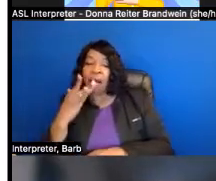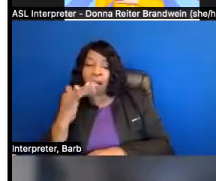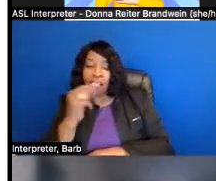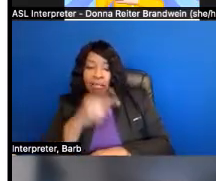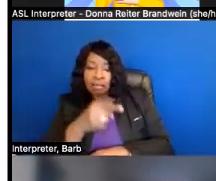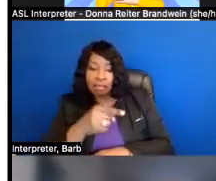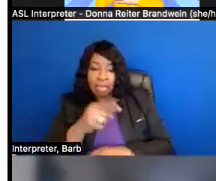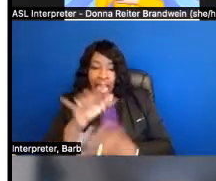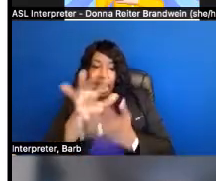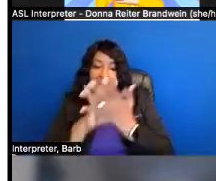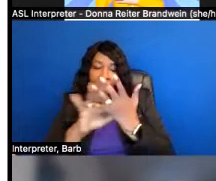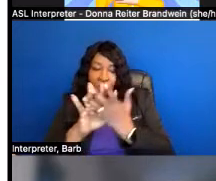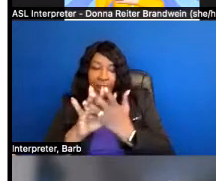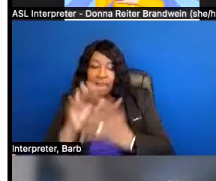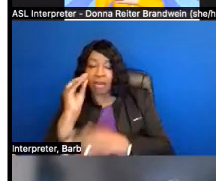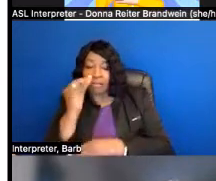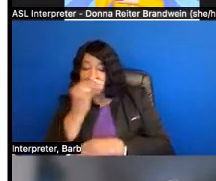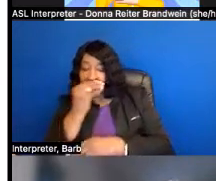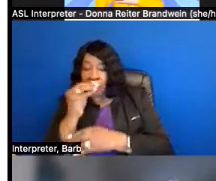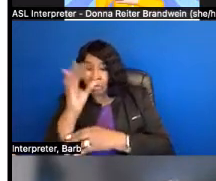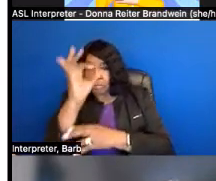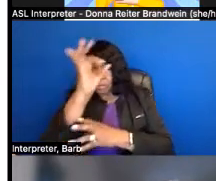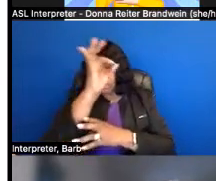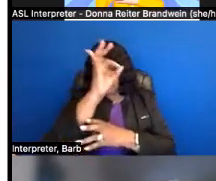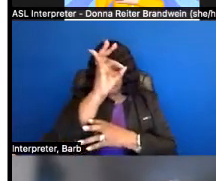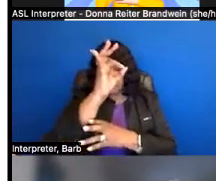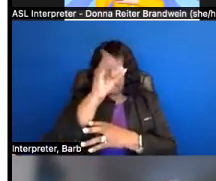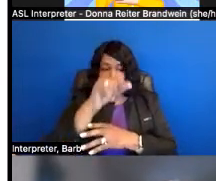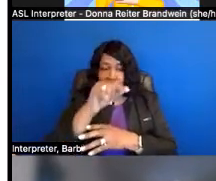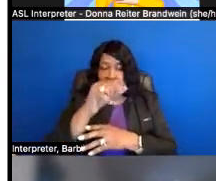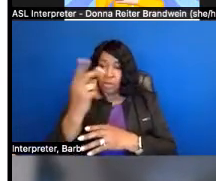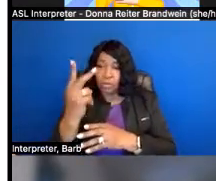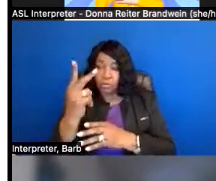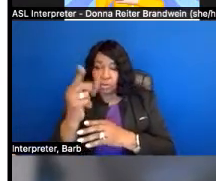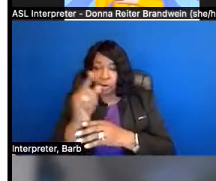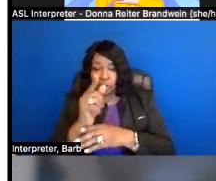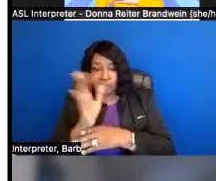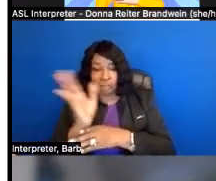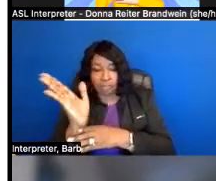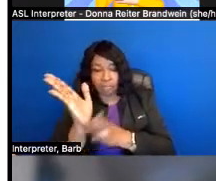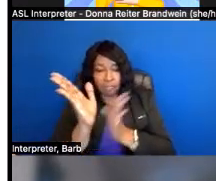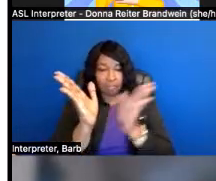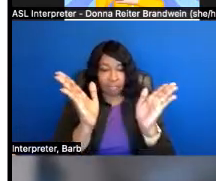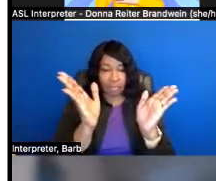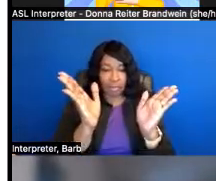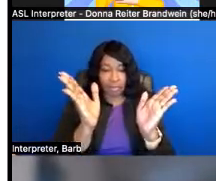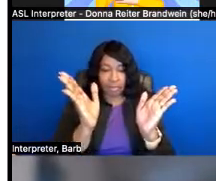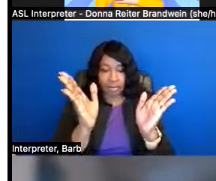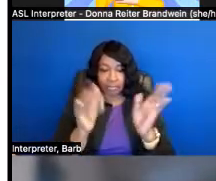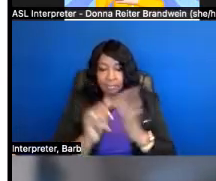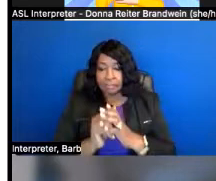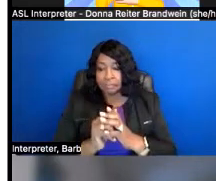with a circle above, two pedals angling left and right. And yeah, good evening.